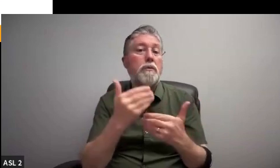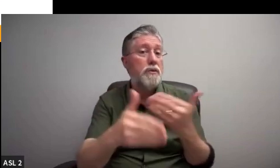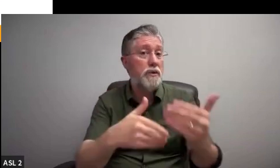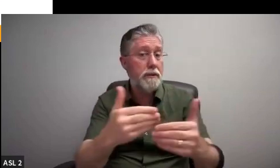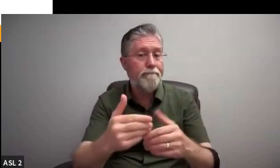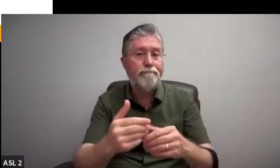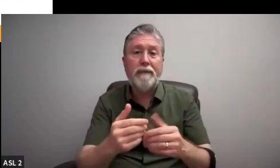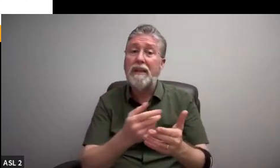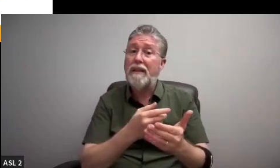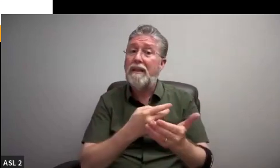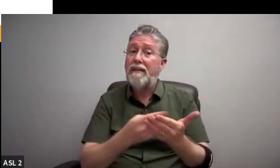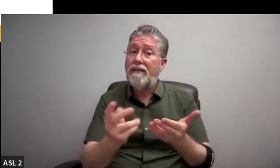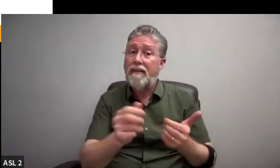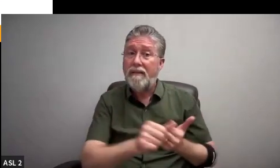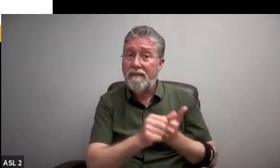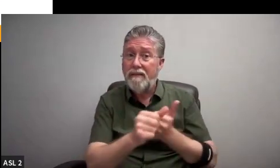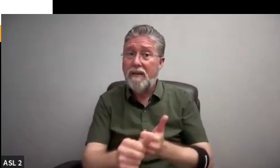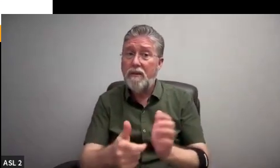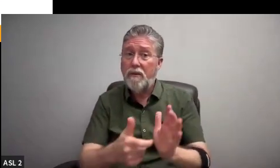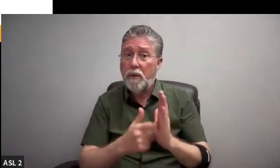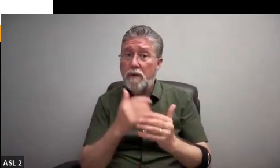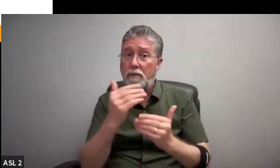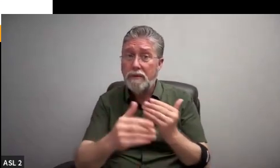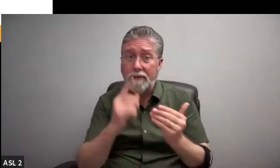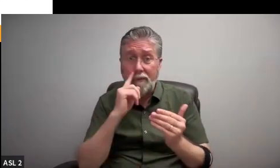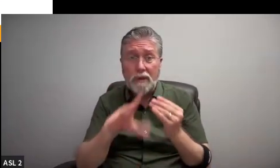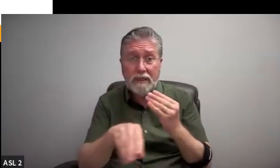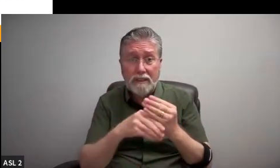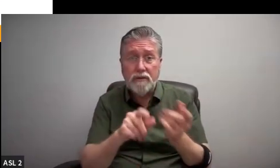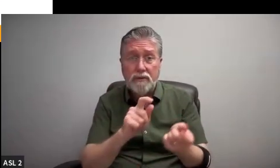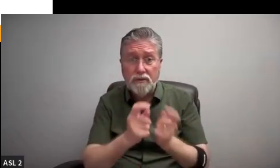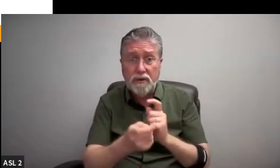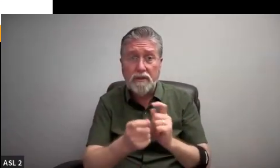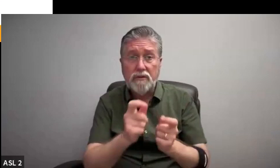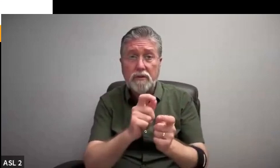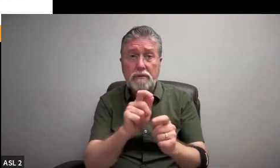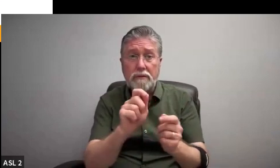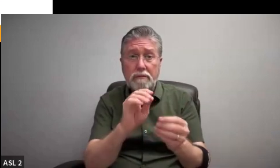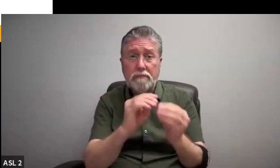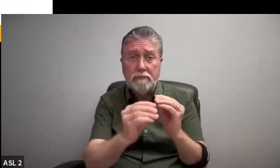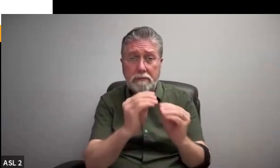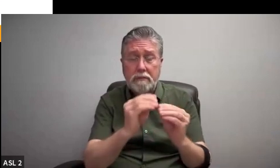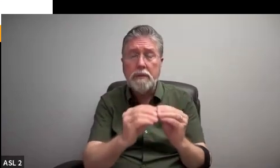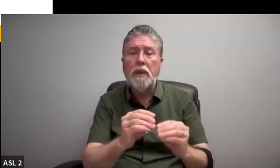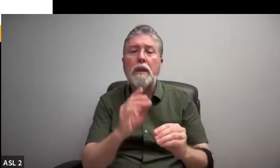follow the required process for such additions, changes, or corrections may result in a delay